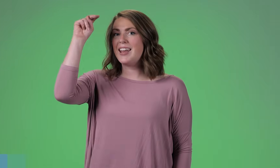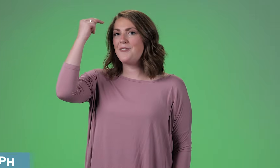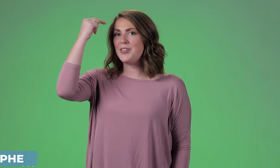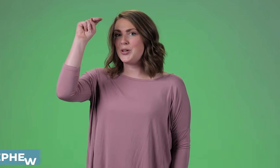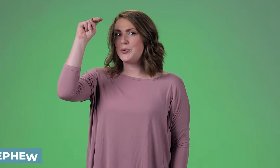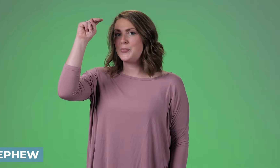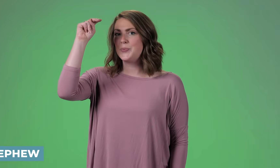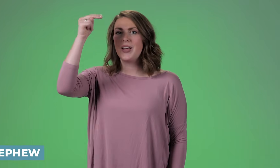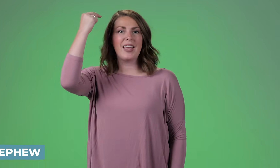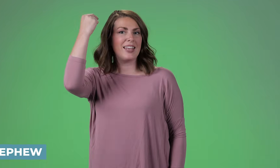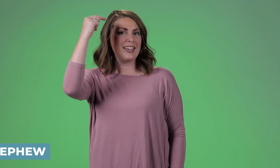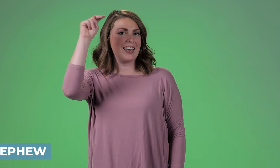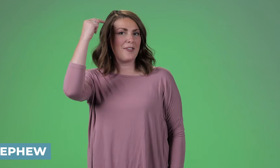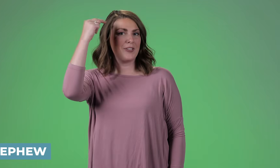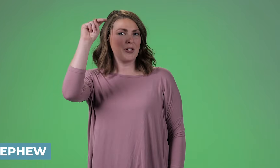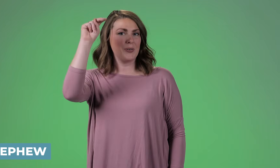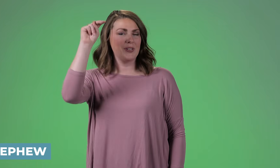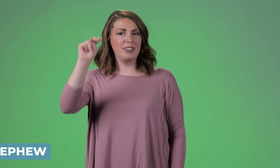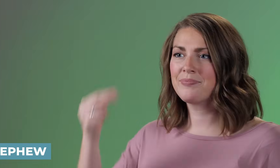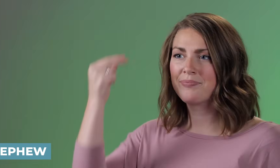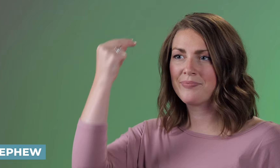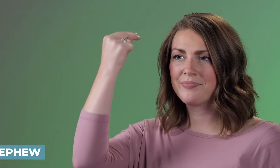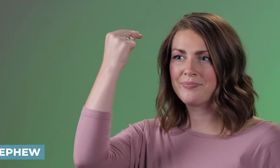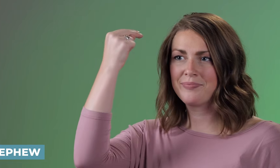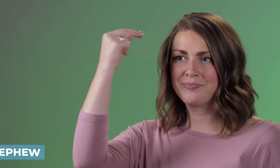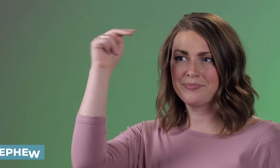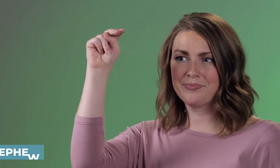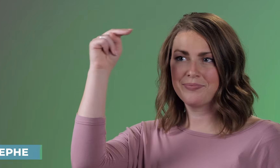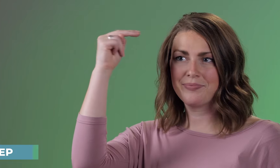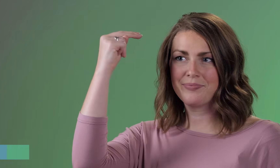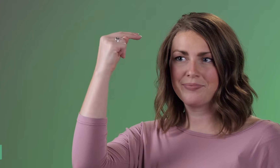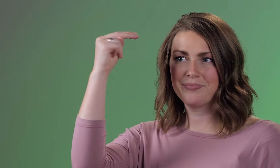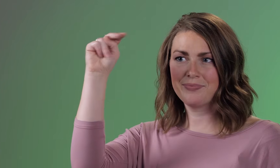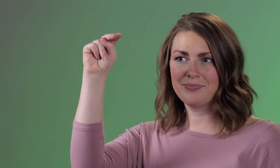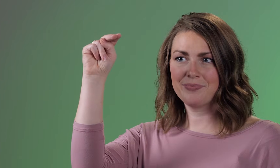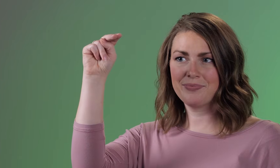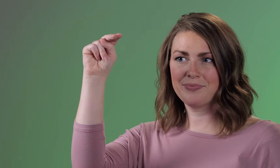NEPHEW NEPHEW It's letter "N" right here at the top of your head.